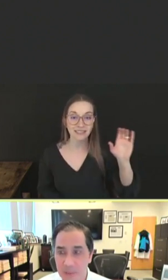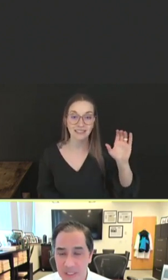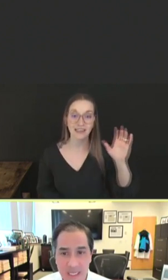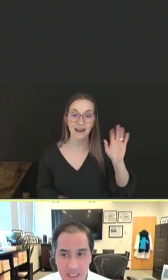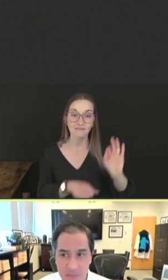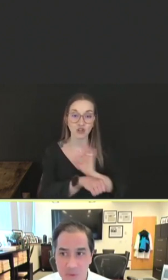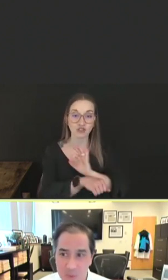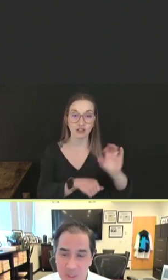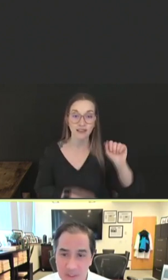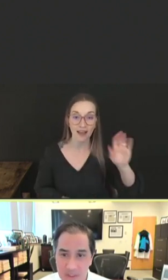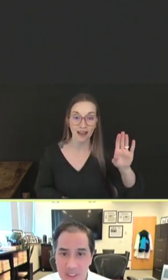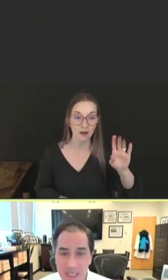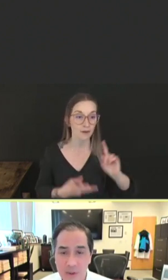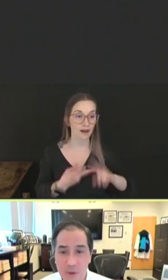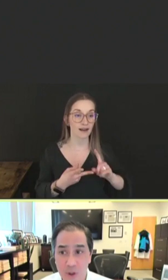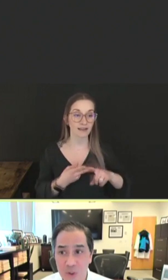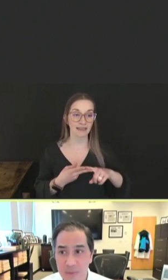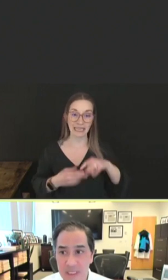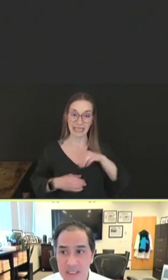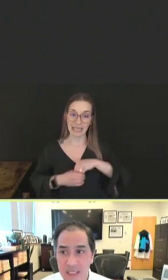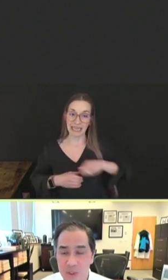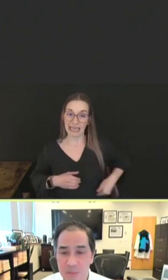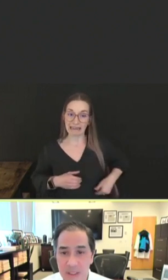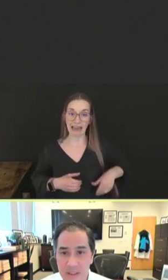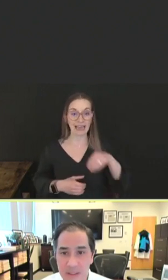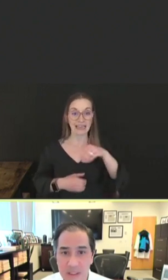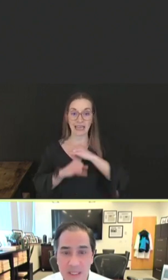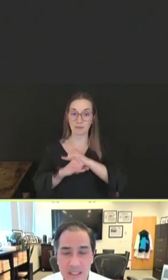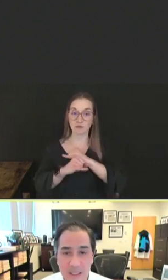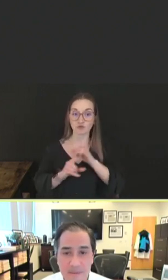could be innate immune responses. And there could also be T cell responses. Next slide.